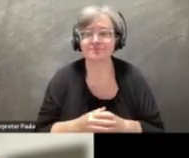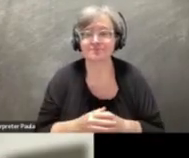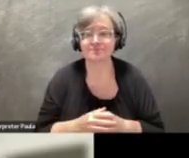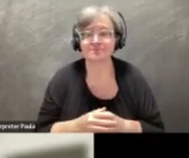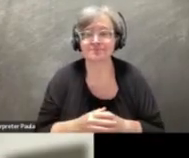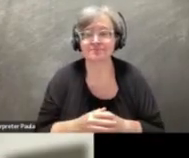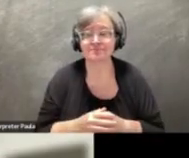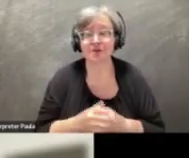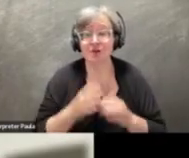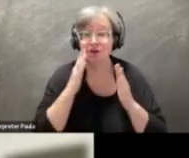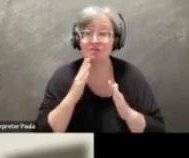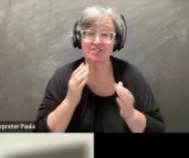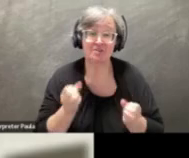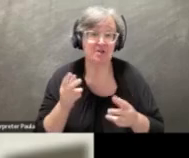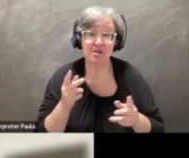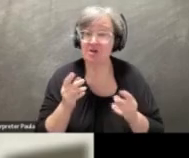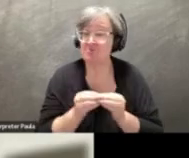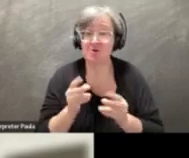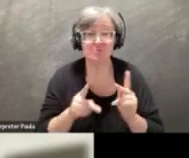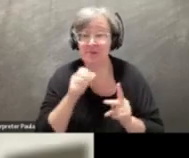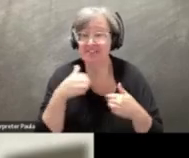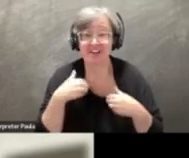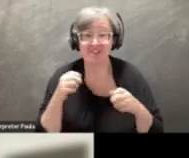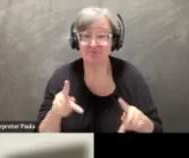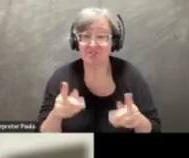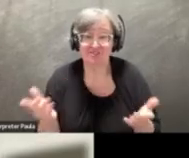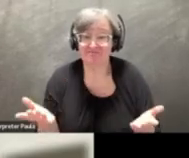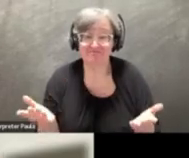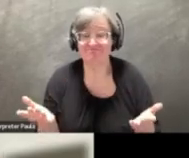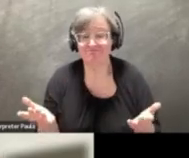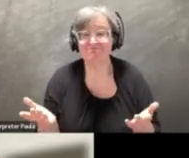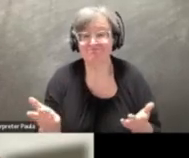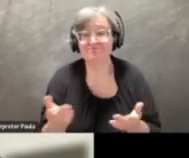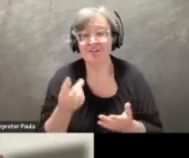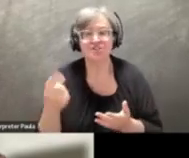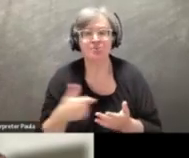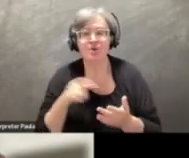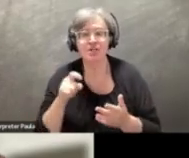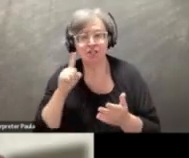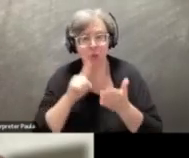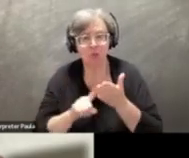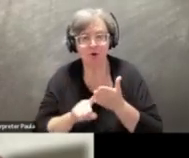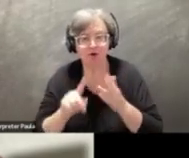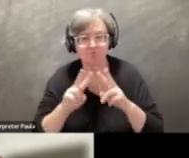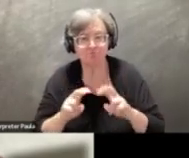unfortunately, many more people didn't even have that opportunity. It's something that we really need to look at, to really think about what we can